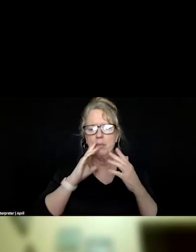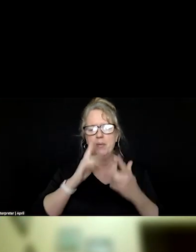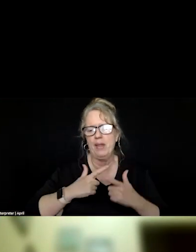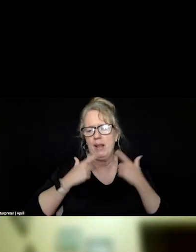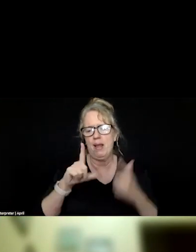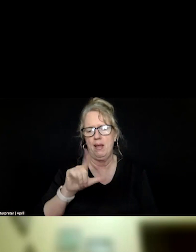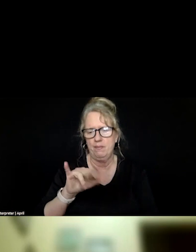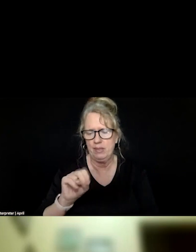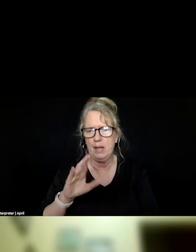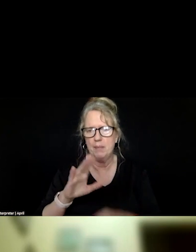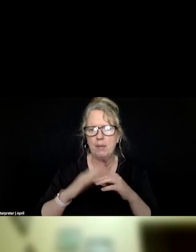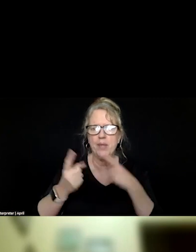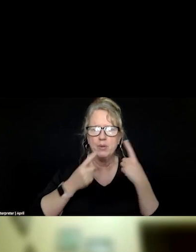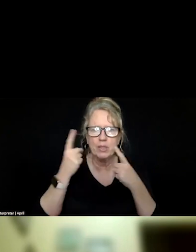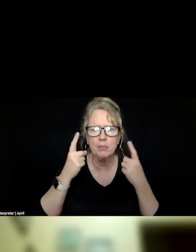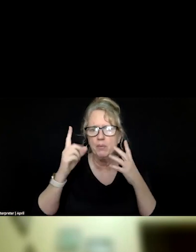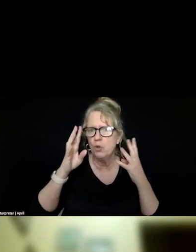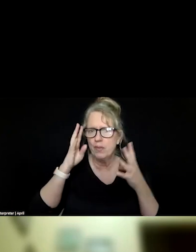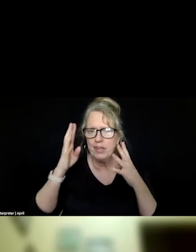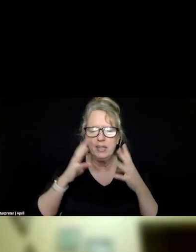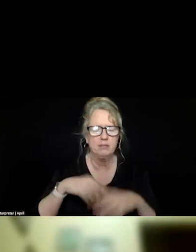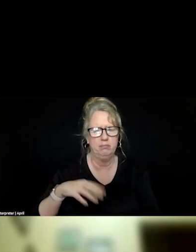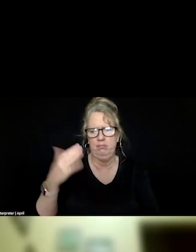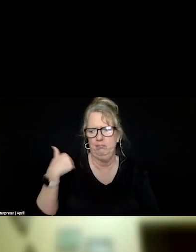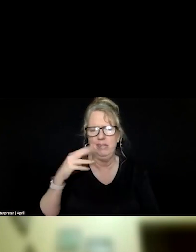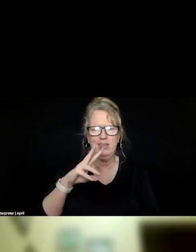CONSIDERED AN INNOVATION, BUT 60 YEARS AGO THEY WERE.